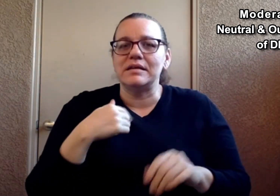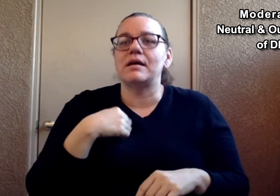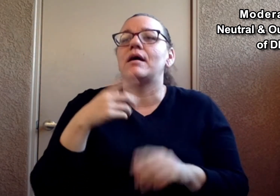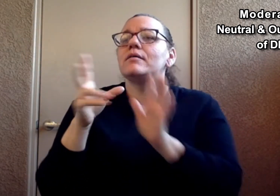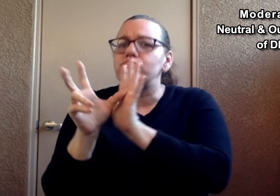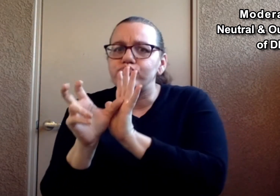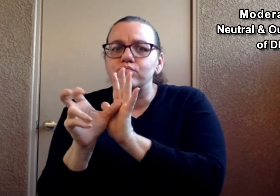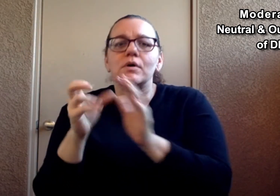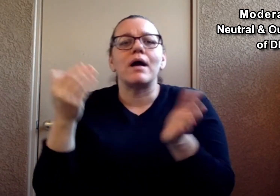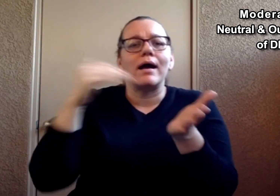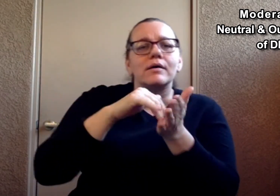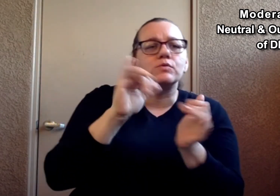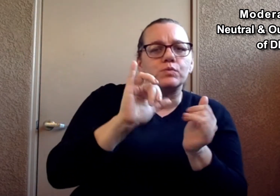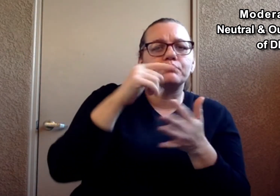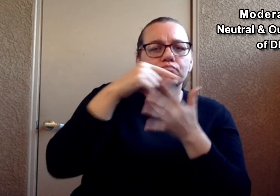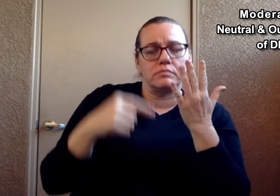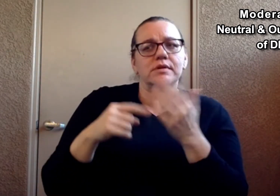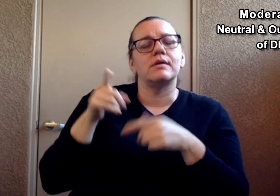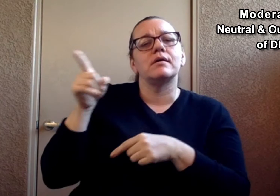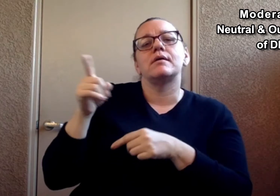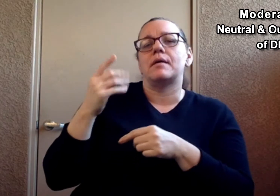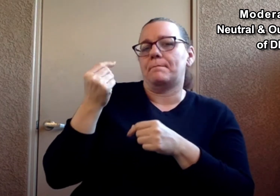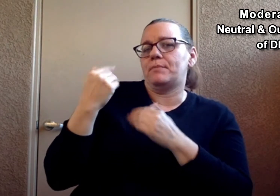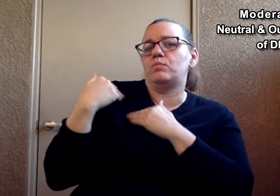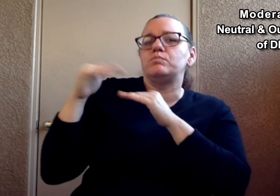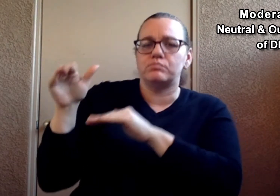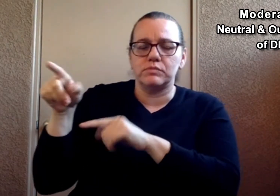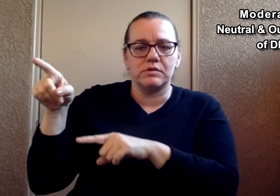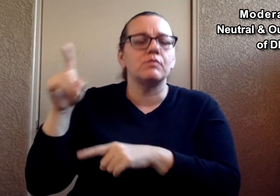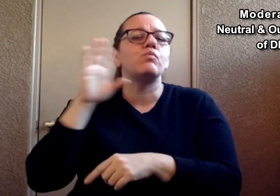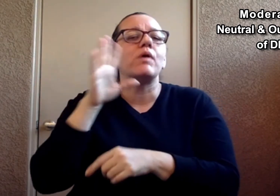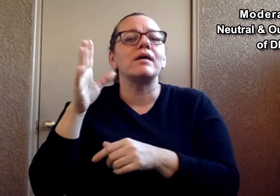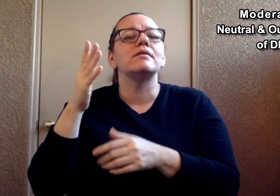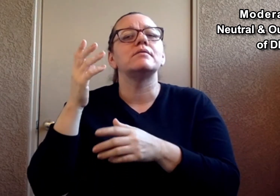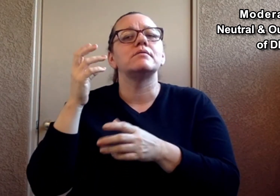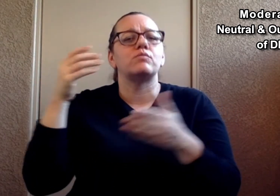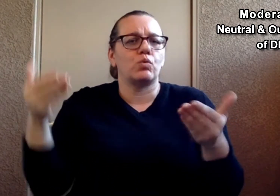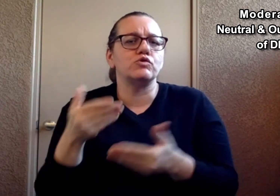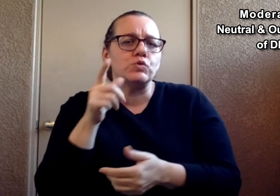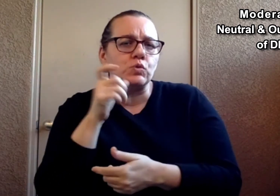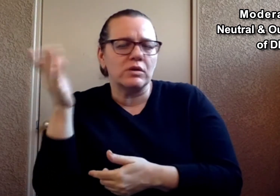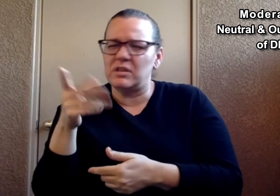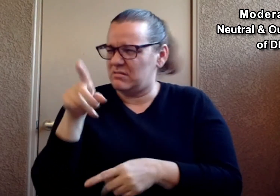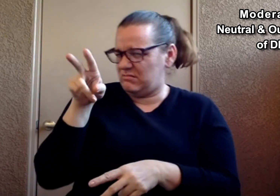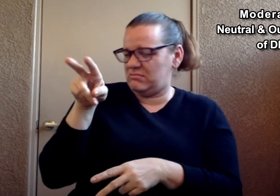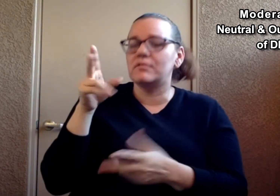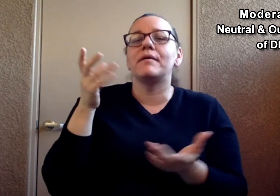I am giving the moderator the responsibility to do things. I will introduce the person to you so you can see who the person is.